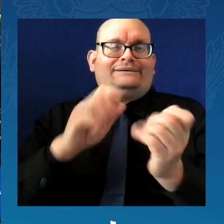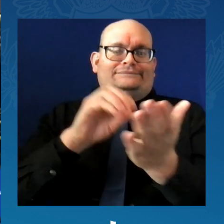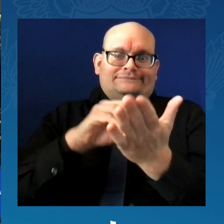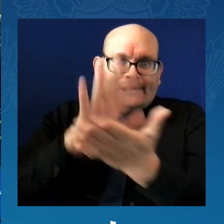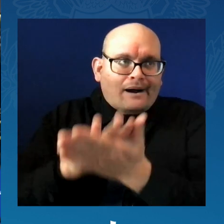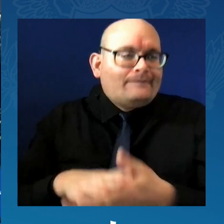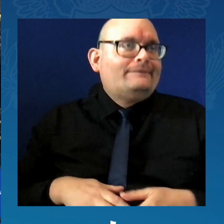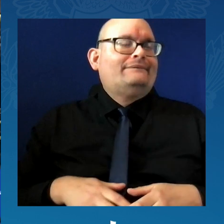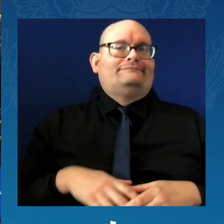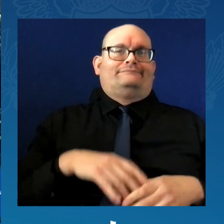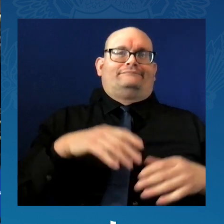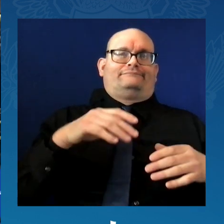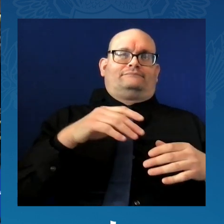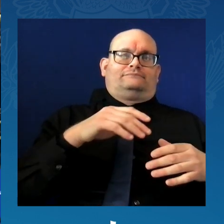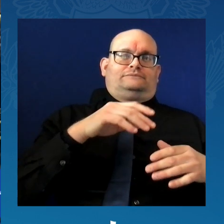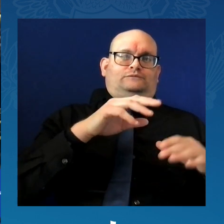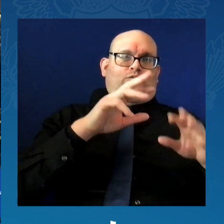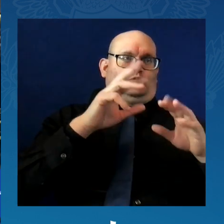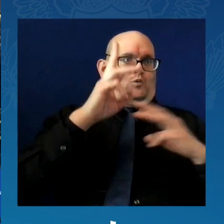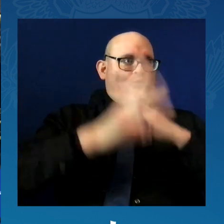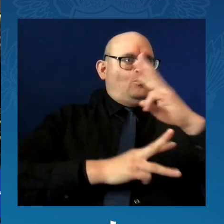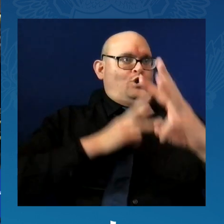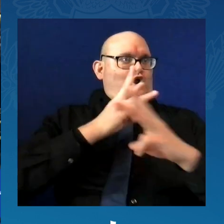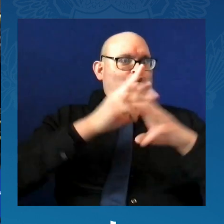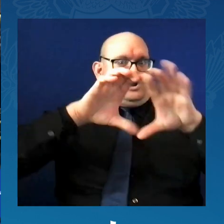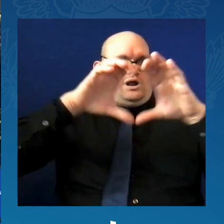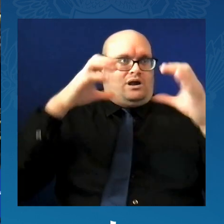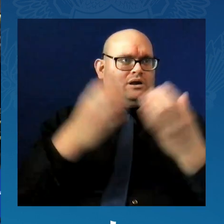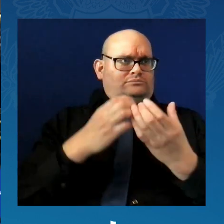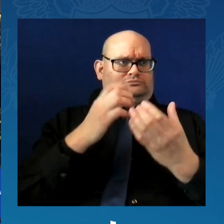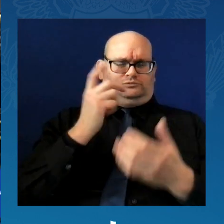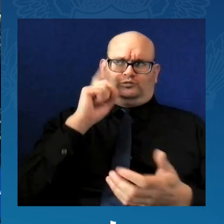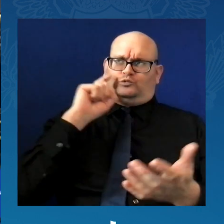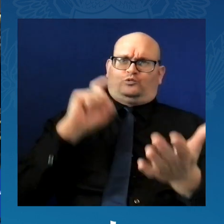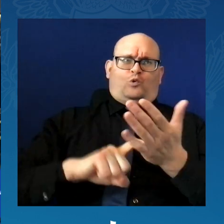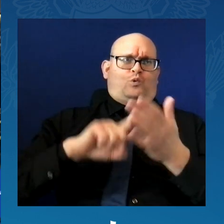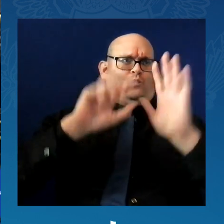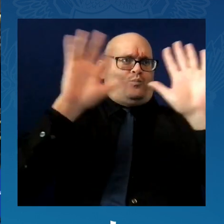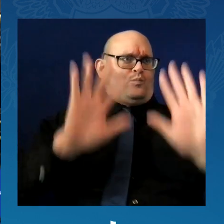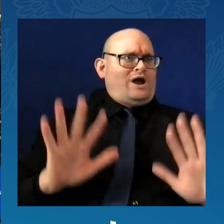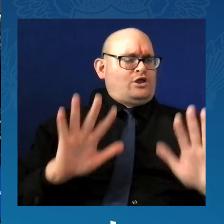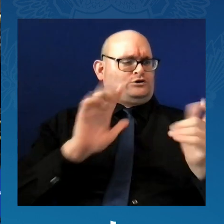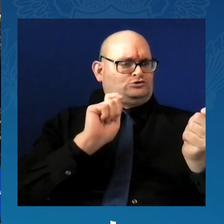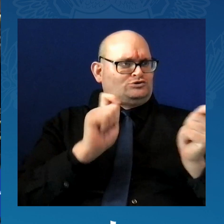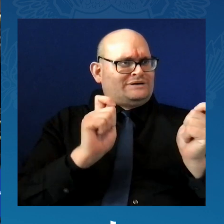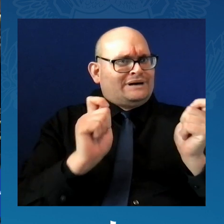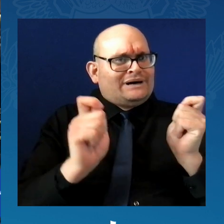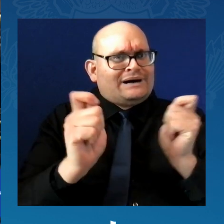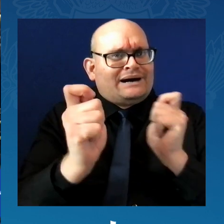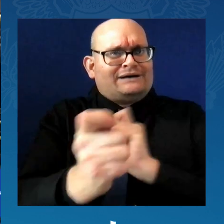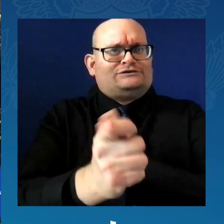and predicting future sea level rise. Landsat nine images also allow us